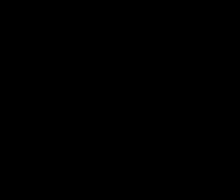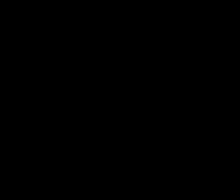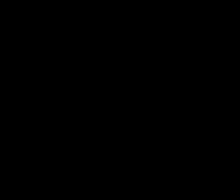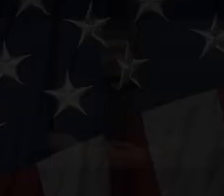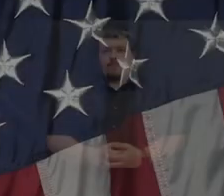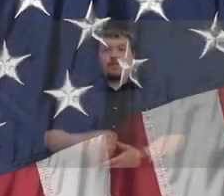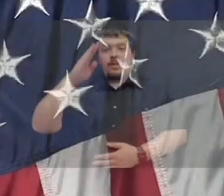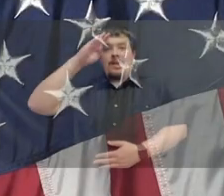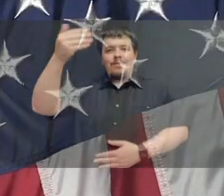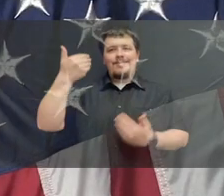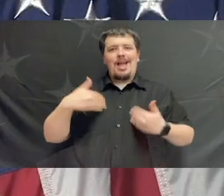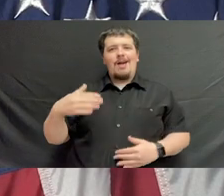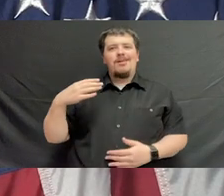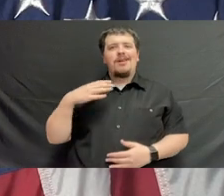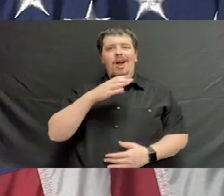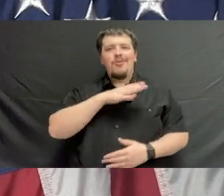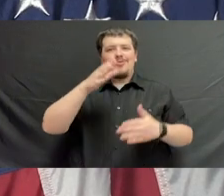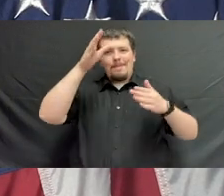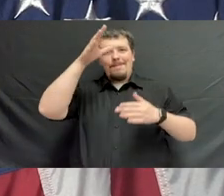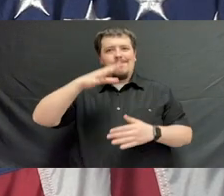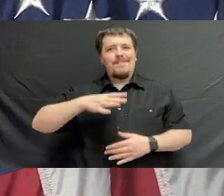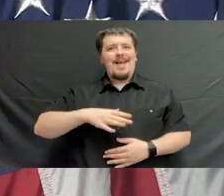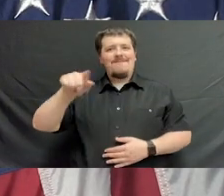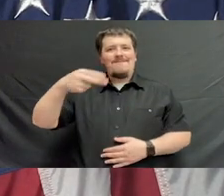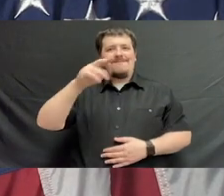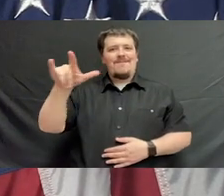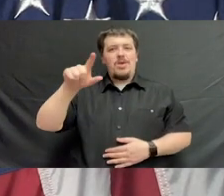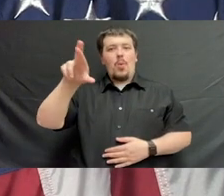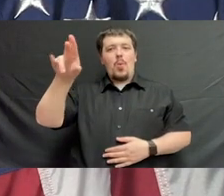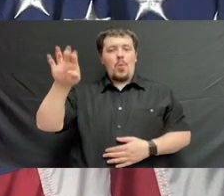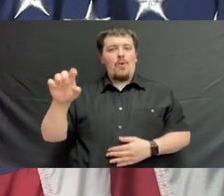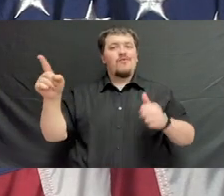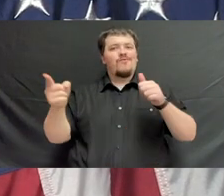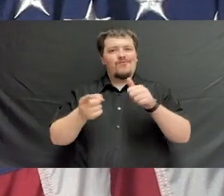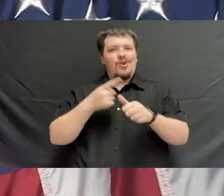Hello, I'm Congressman Phil Roe from the 1st Congressional District in Tennessee in Johnson City, your hometown.